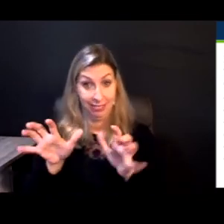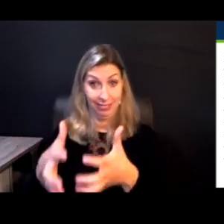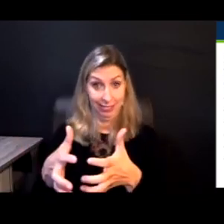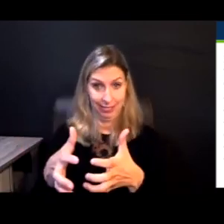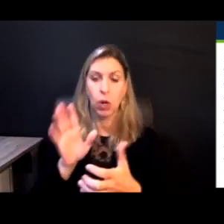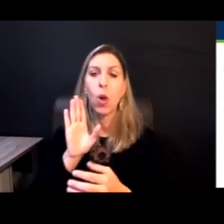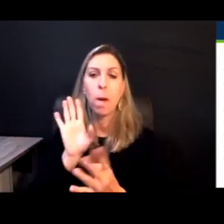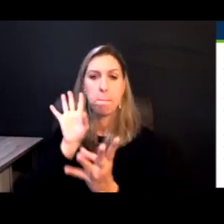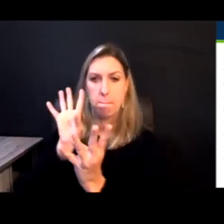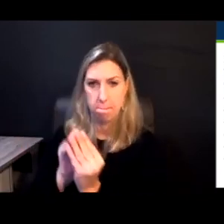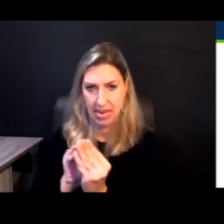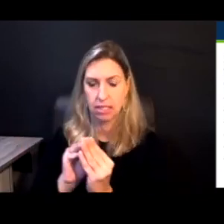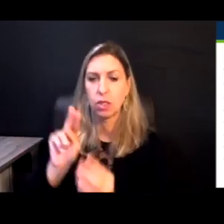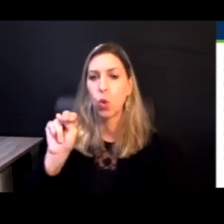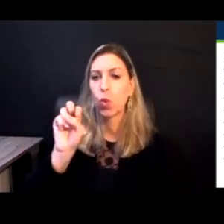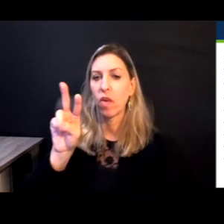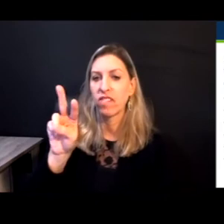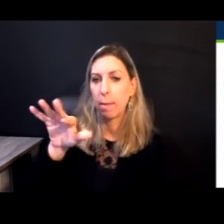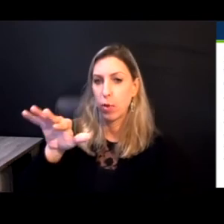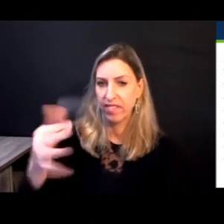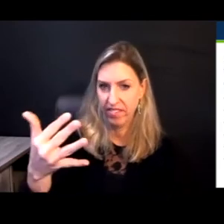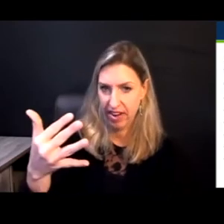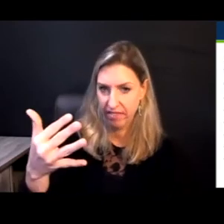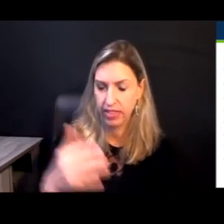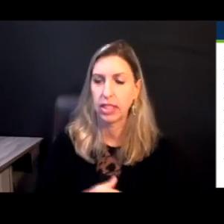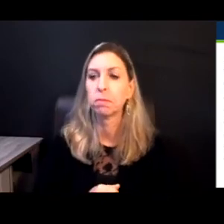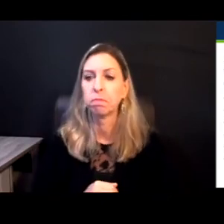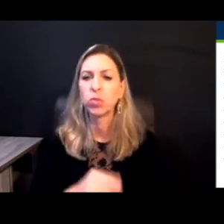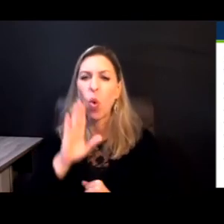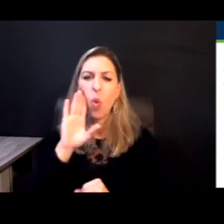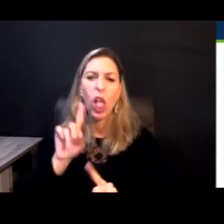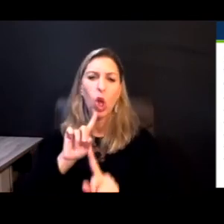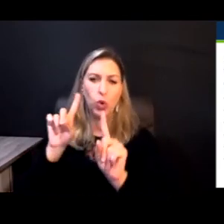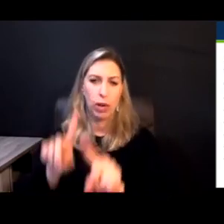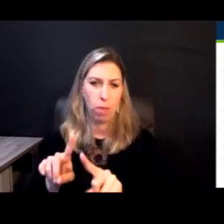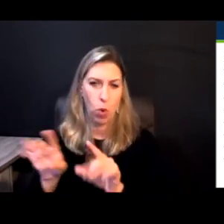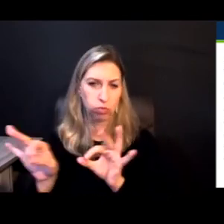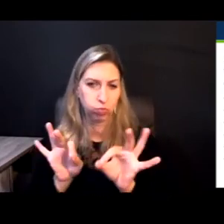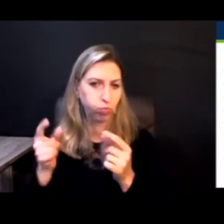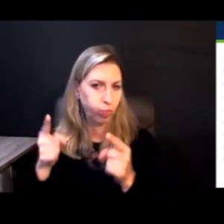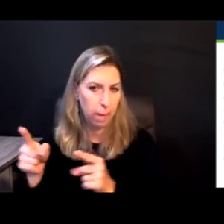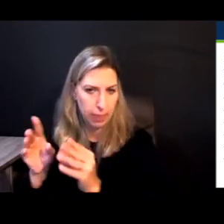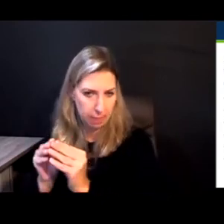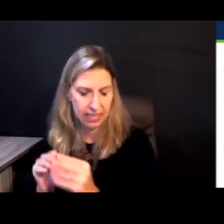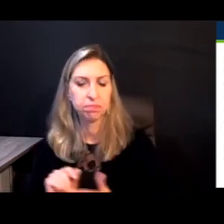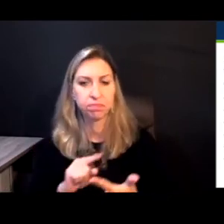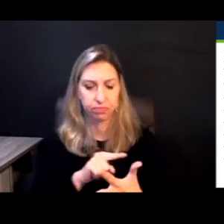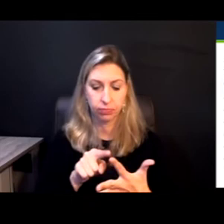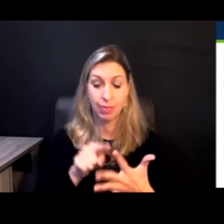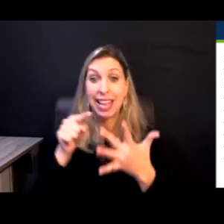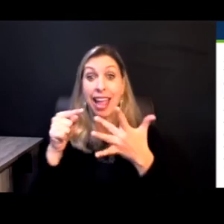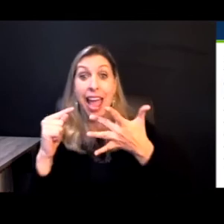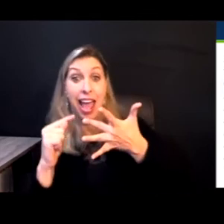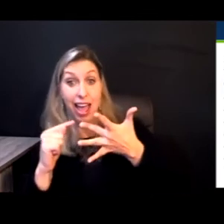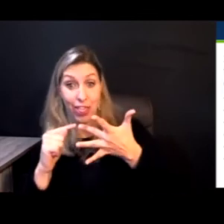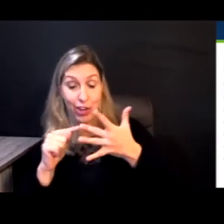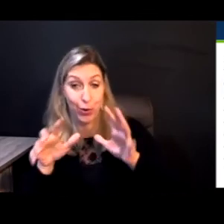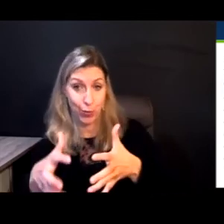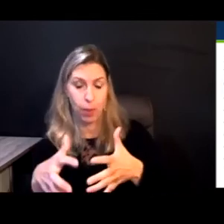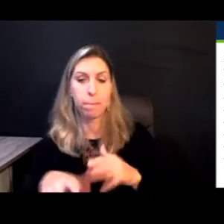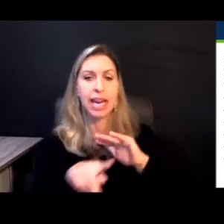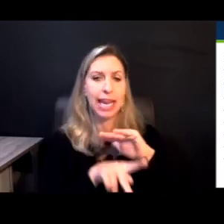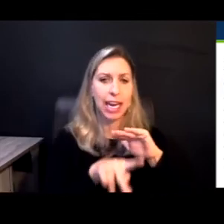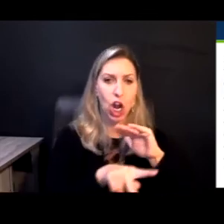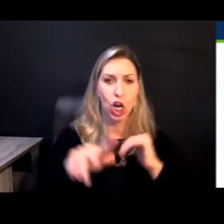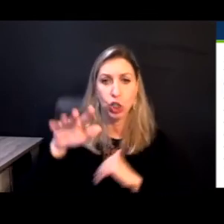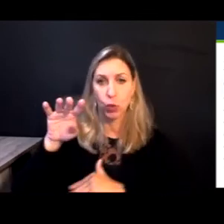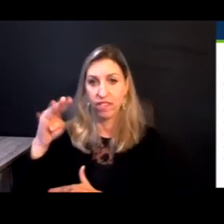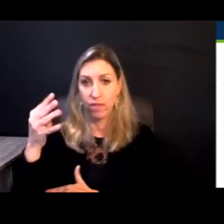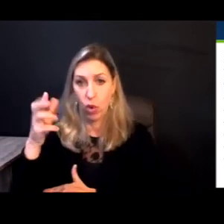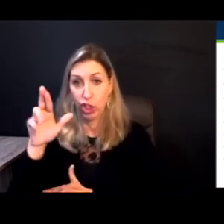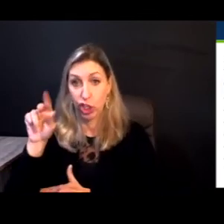group is scheduled on November 17, and Grade 9-Transition collaborative